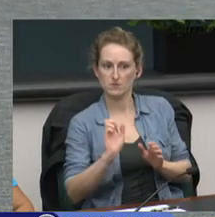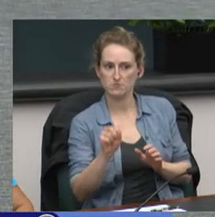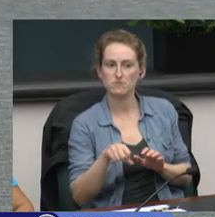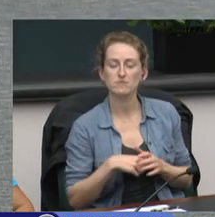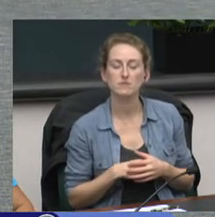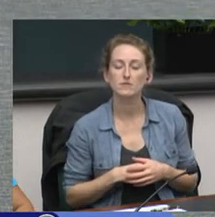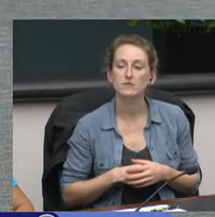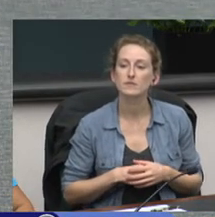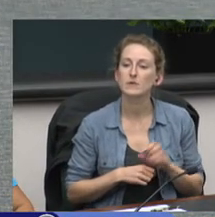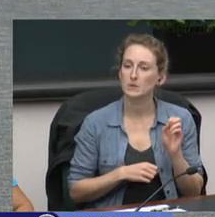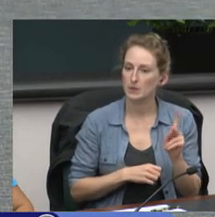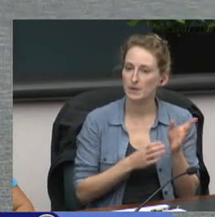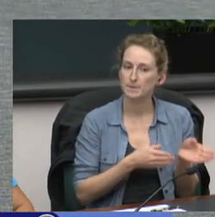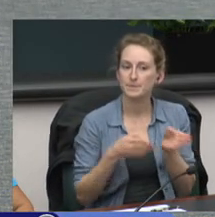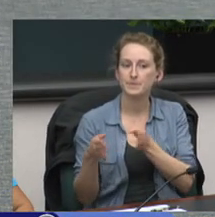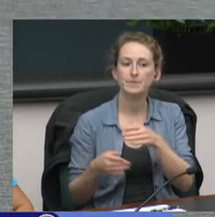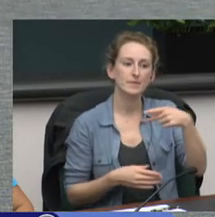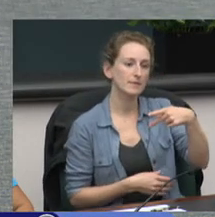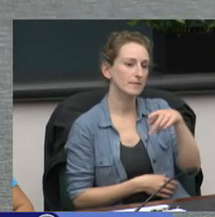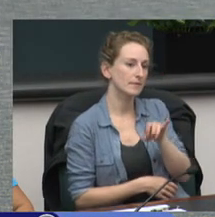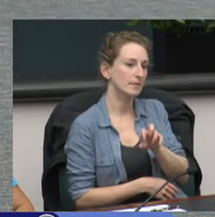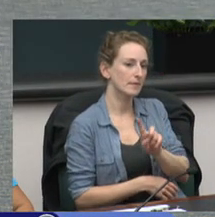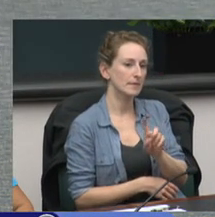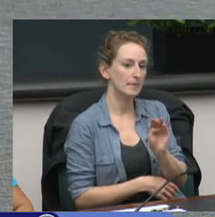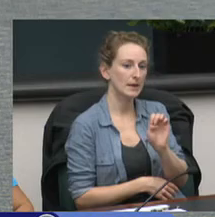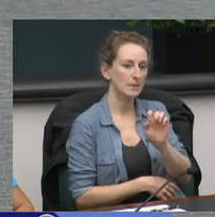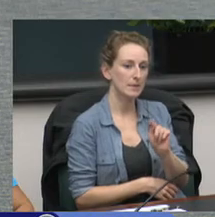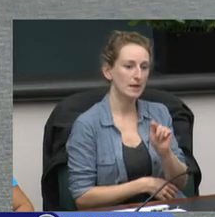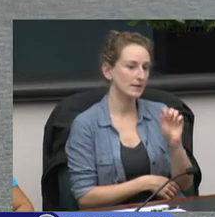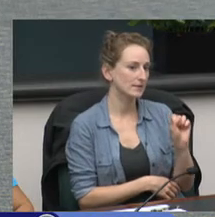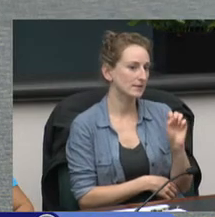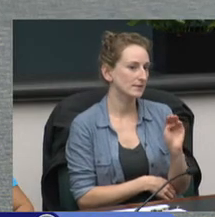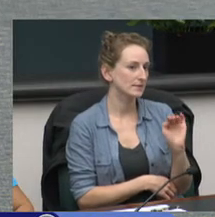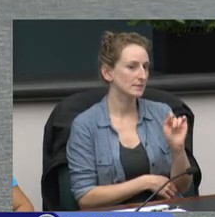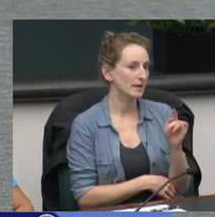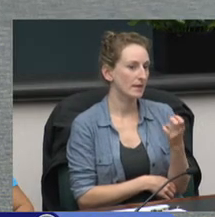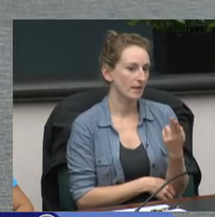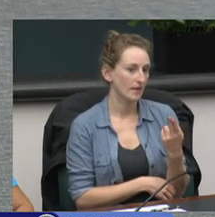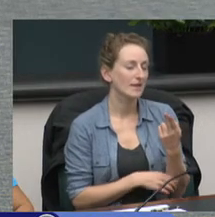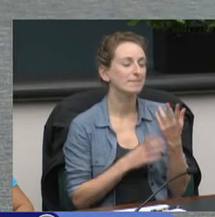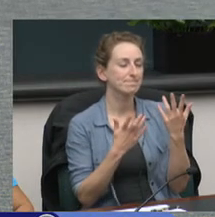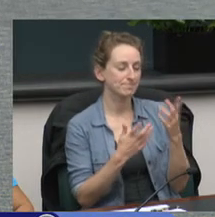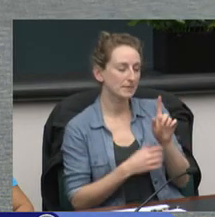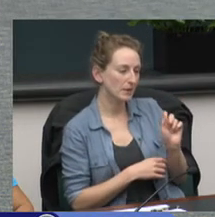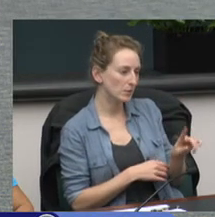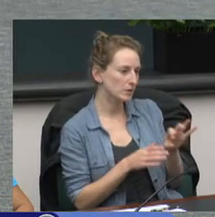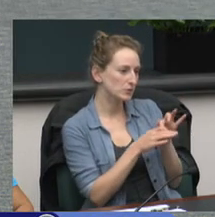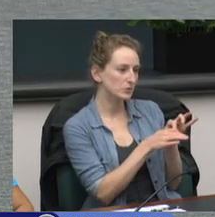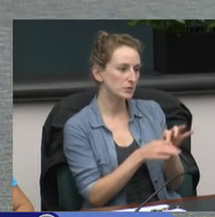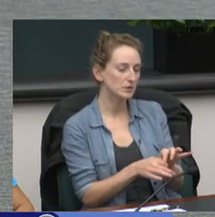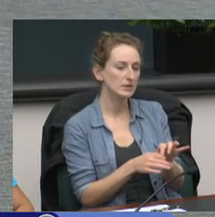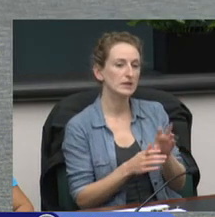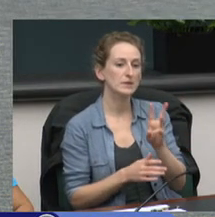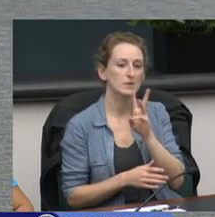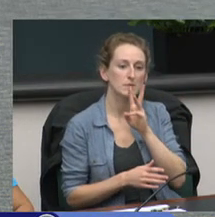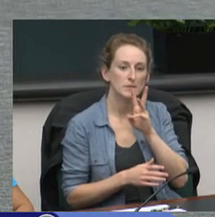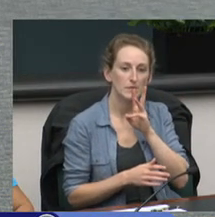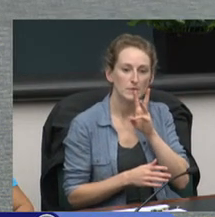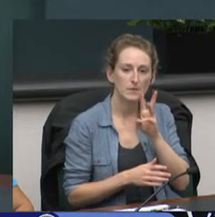yeah I have a question about the floodplain standards so this is page 117